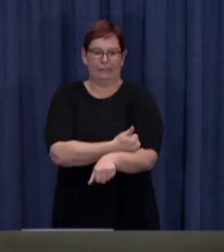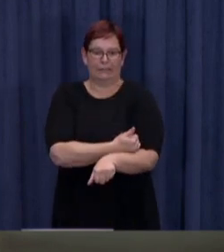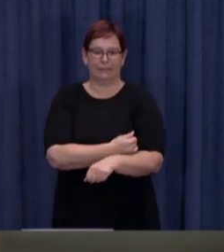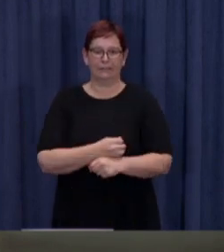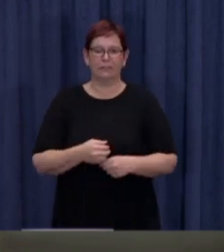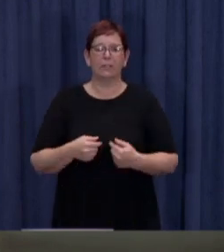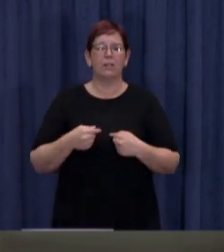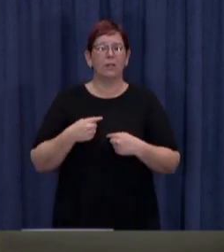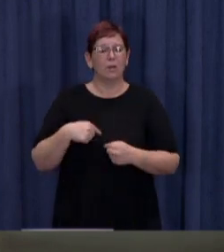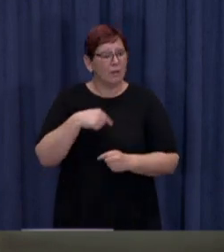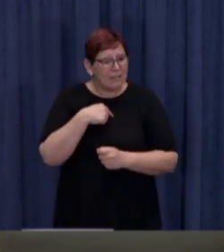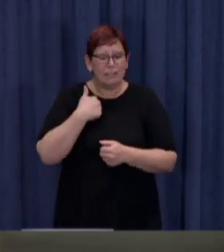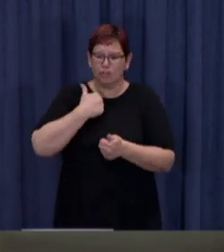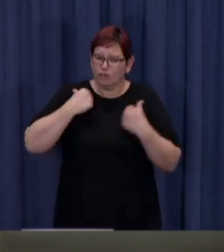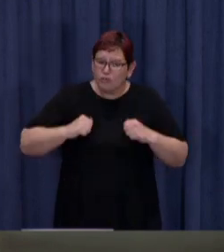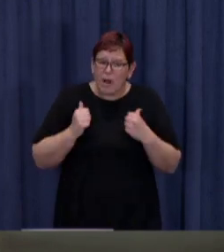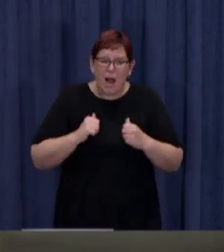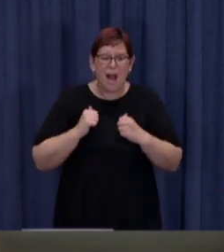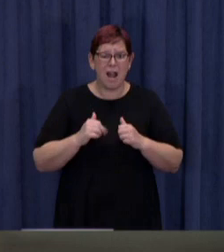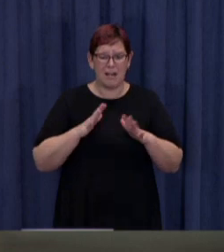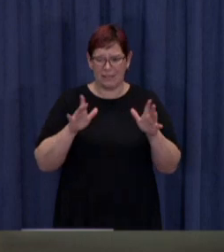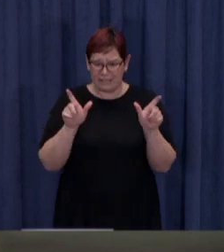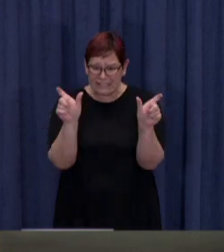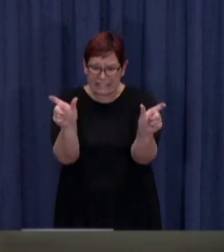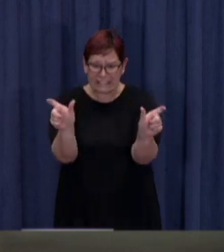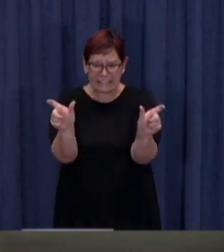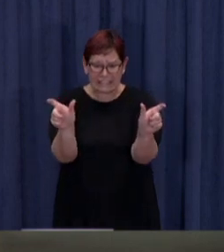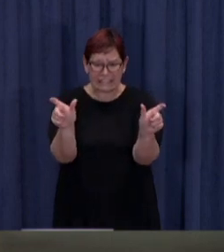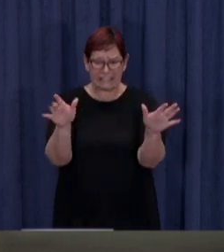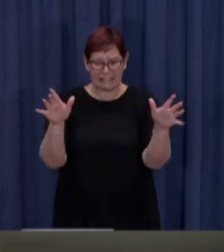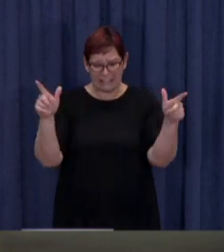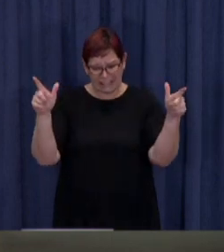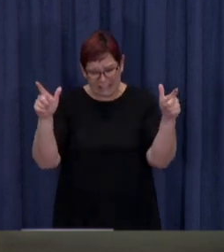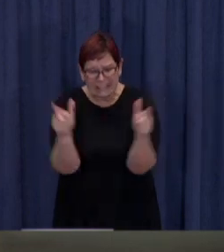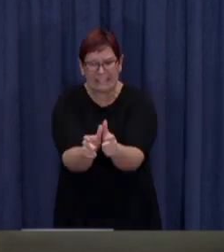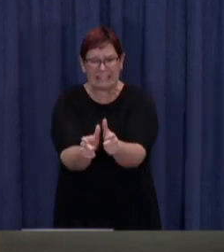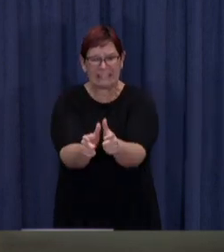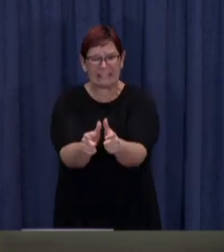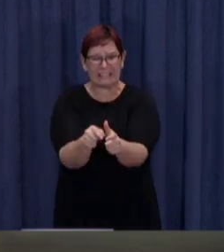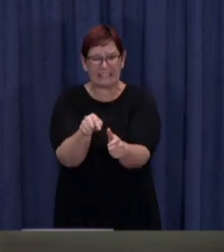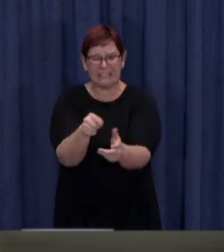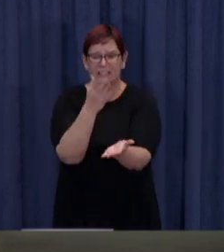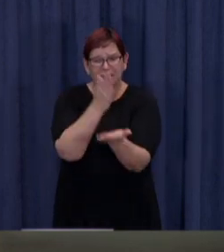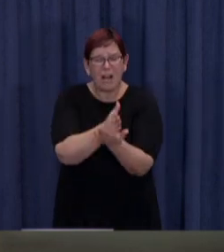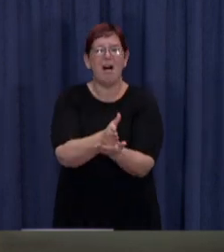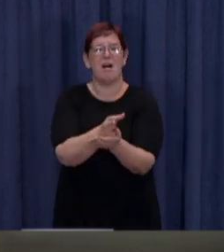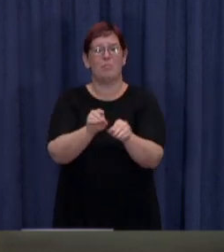people to you know to pay a better heed to the instructions and advice they've